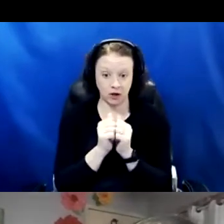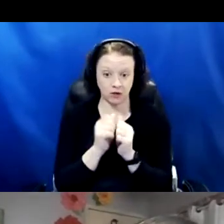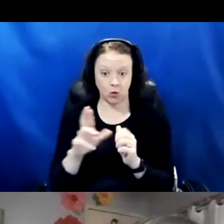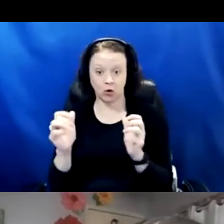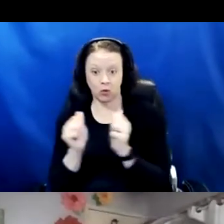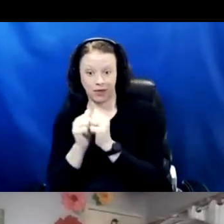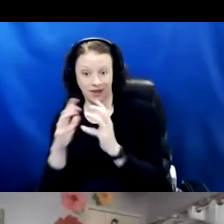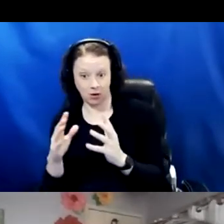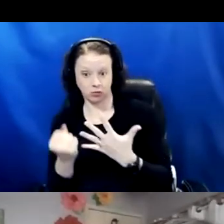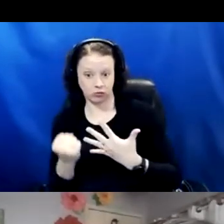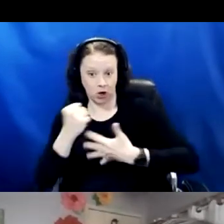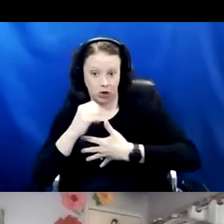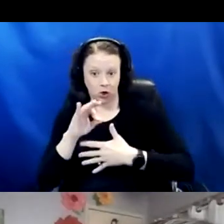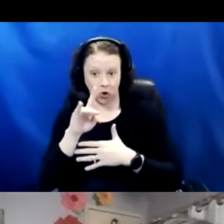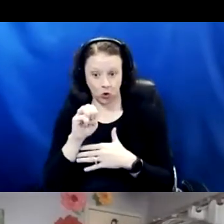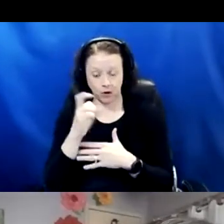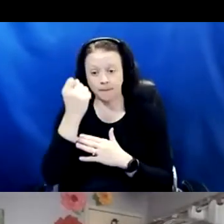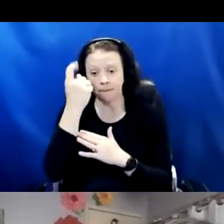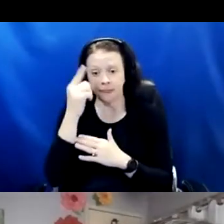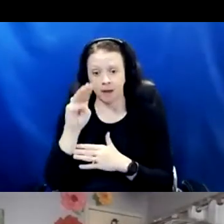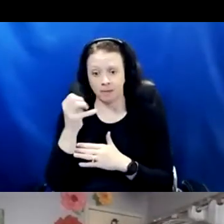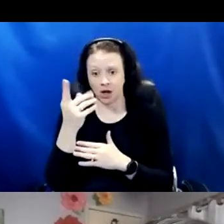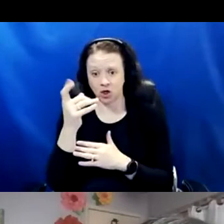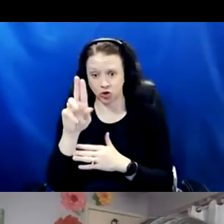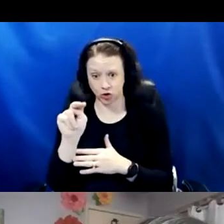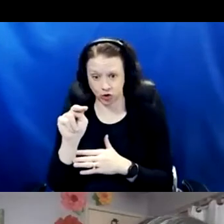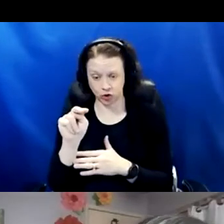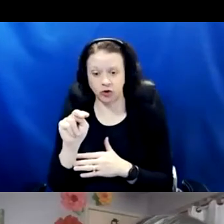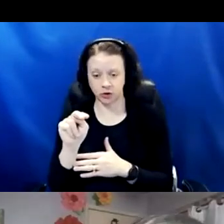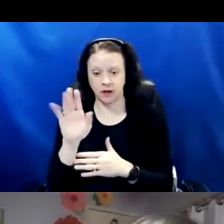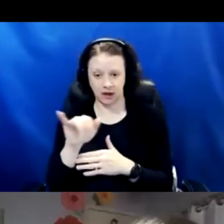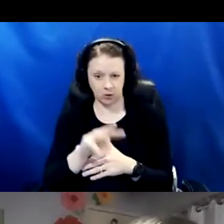and My Turn is basically you would go to My Turn, you put a,